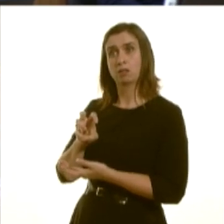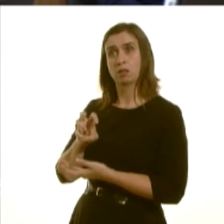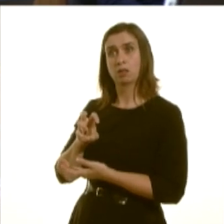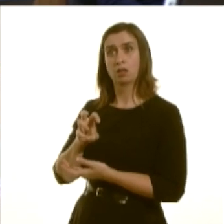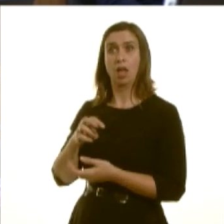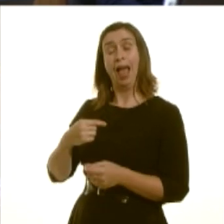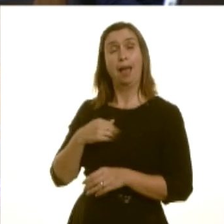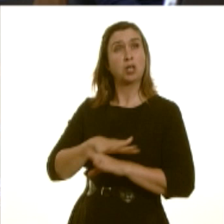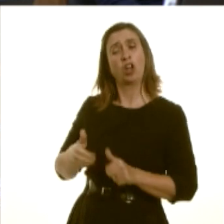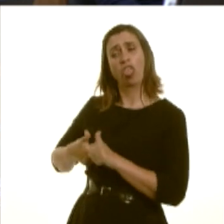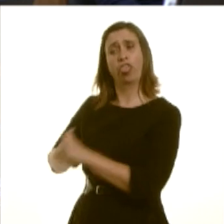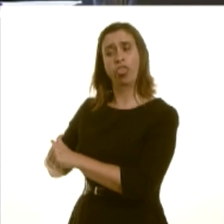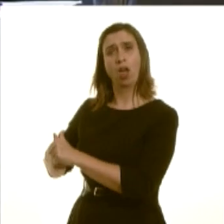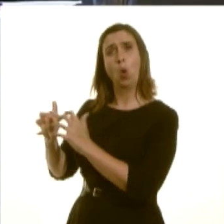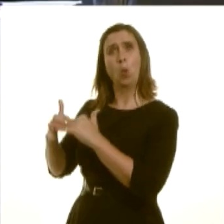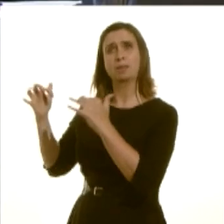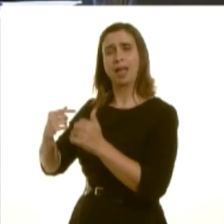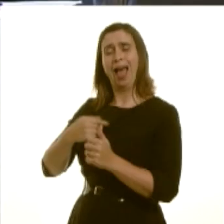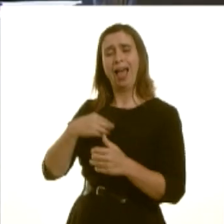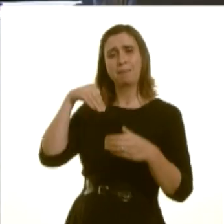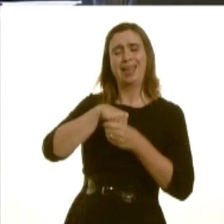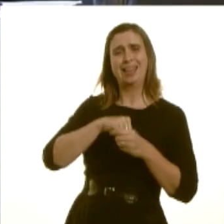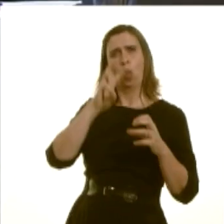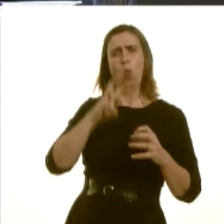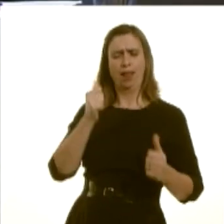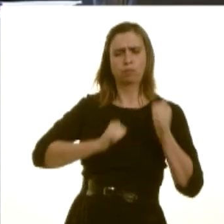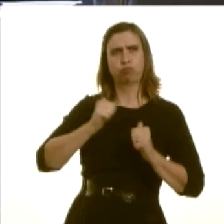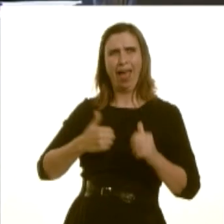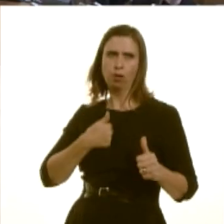Westminster. I am part of team Wales as somebody who is a proud Welshman, and independence